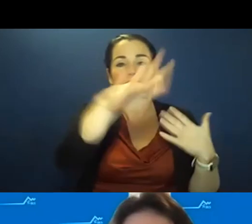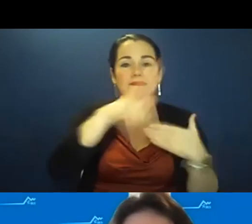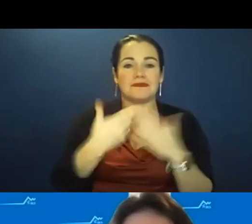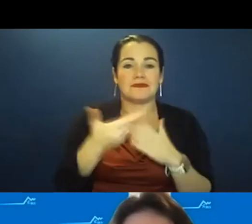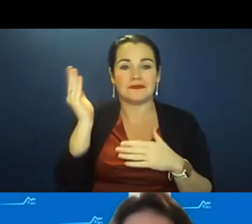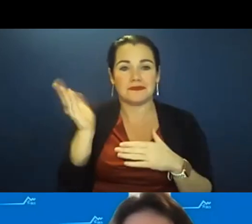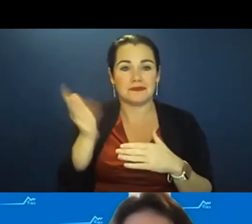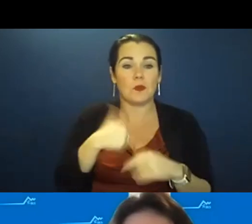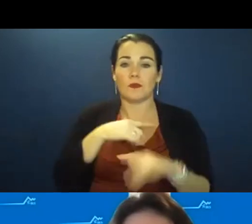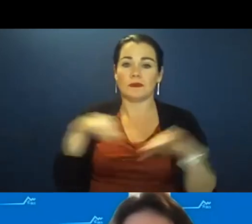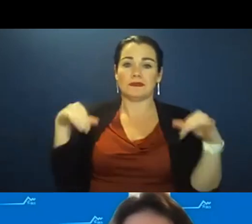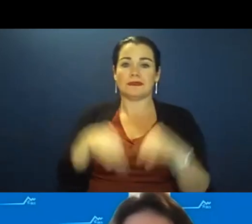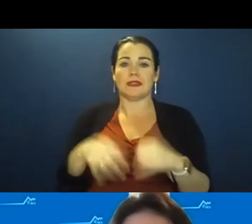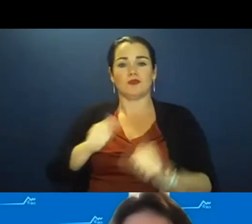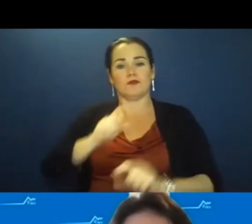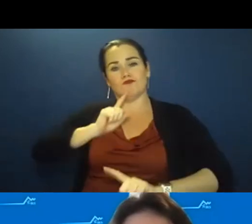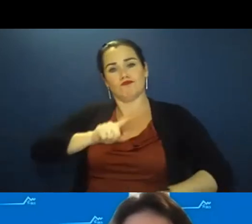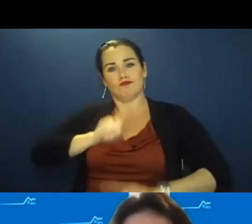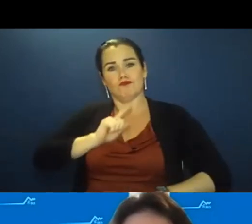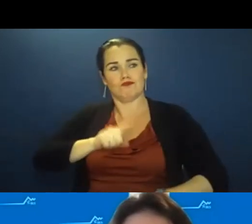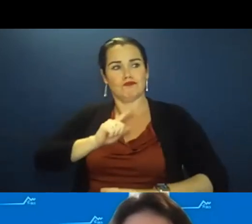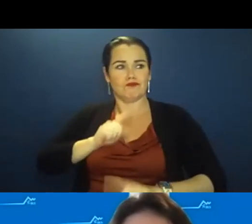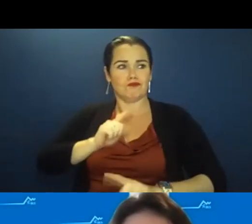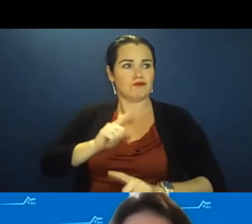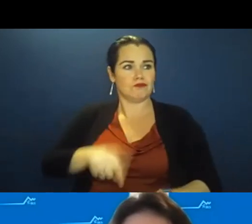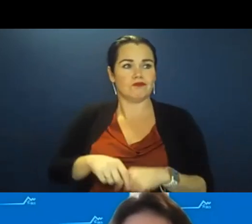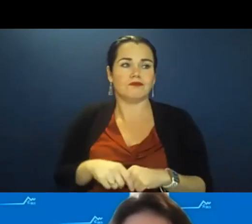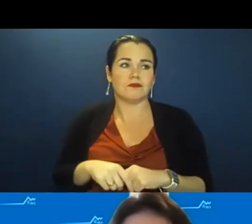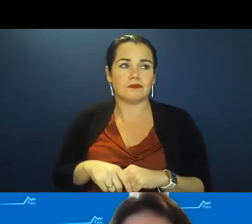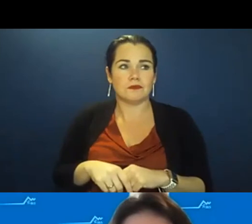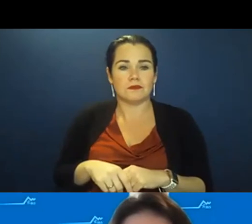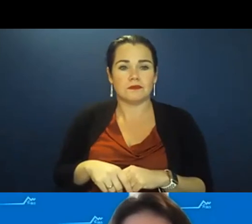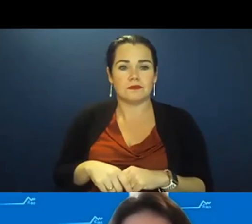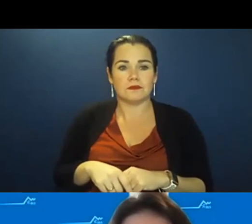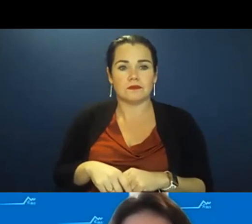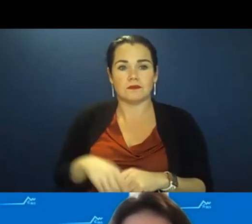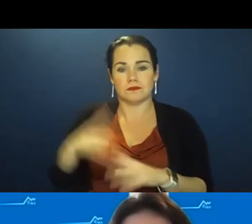materials where you can find the materials and where you can find our evaluation form. Thank you, everybody. Bye-bye. Have a good afternoon!